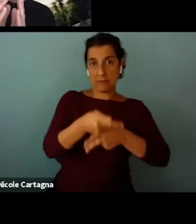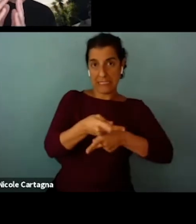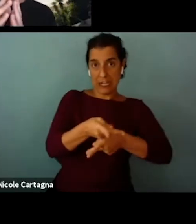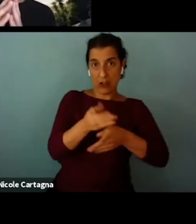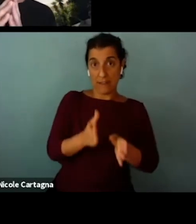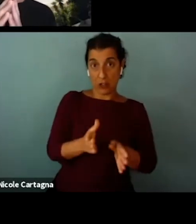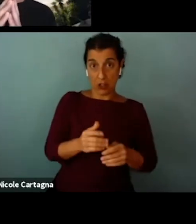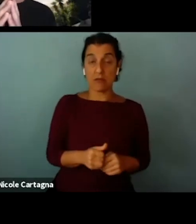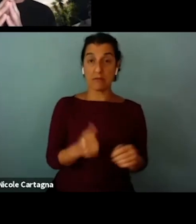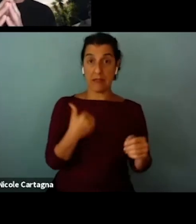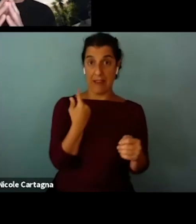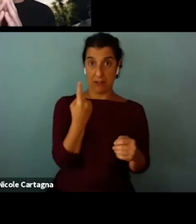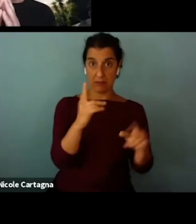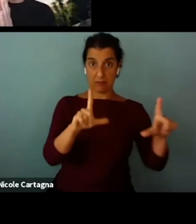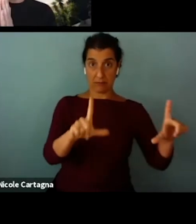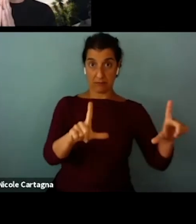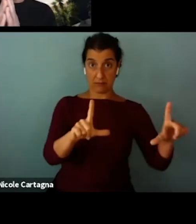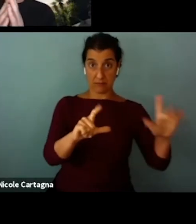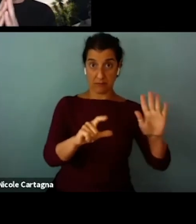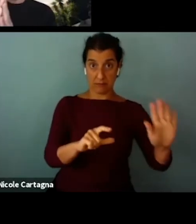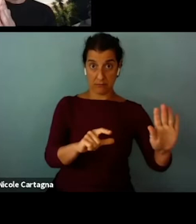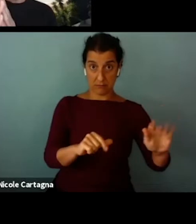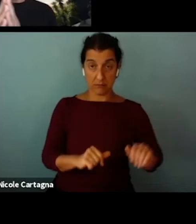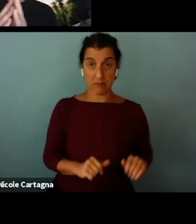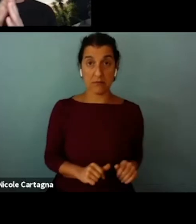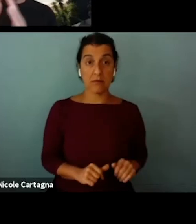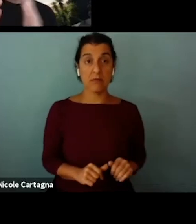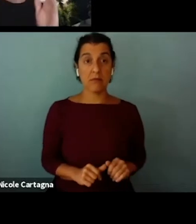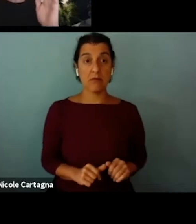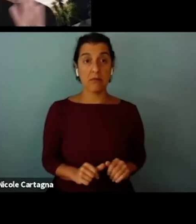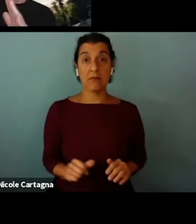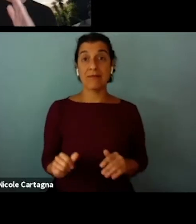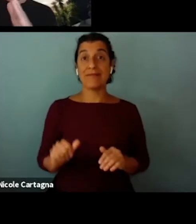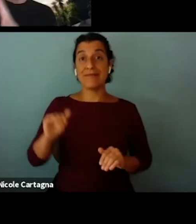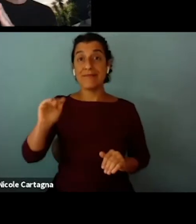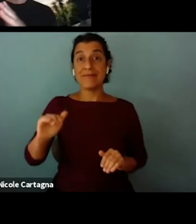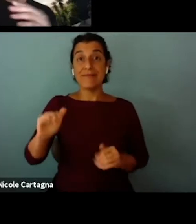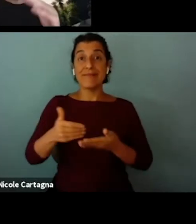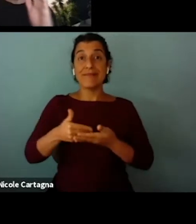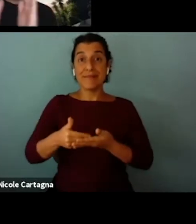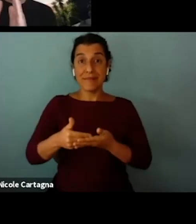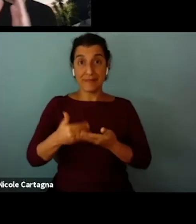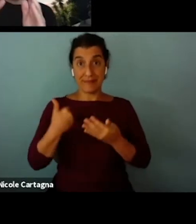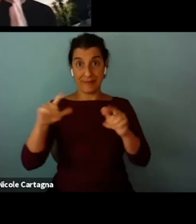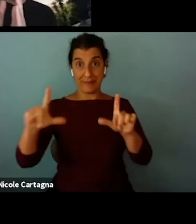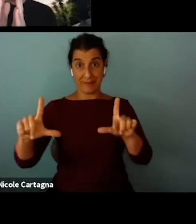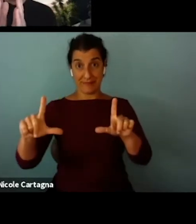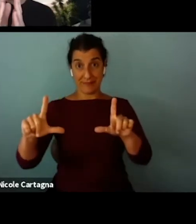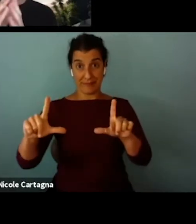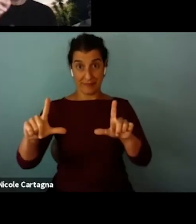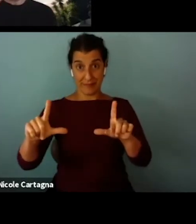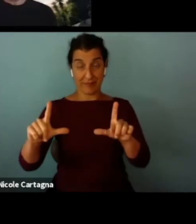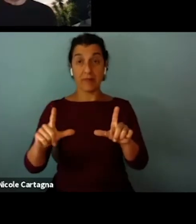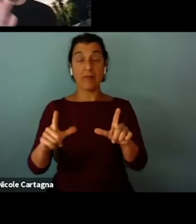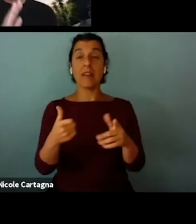touch screen and the the child has another one and but they're interacting on the same